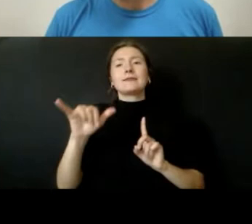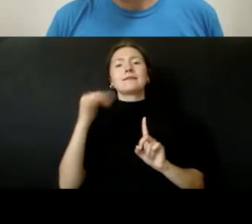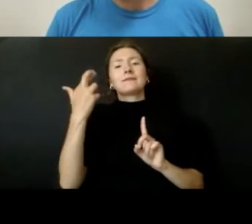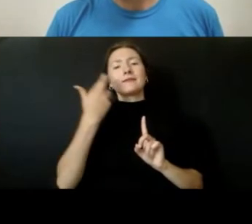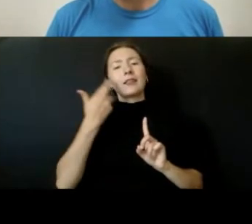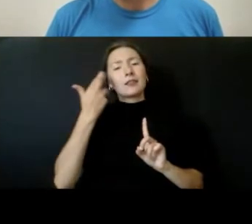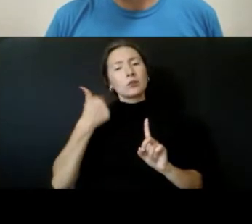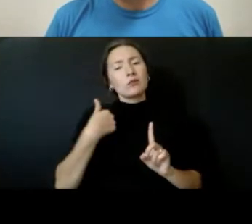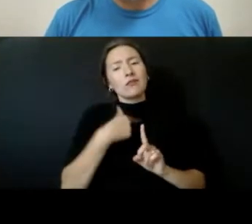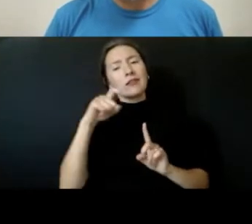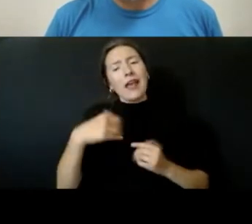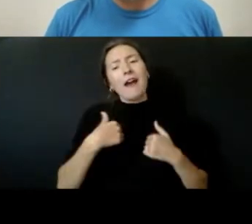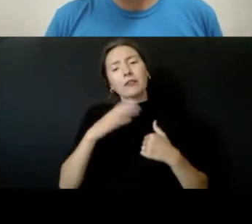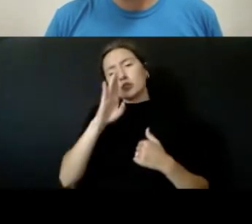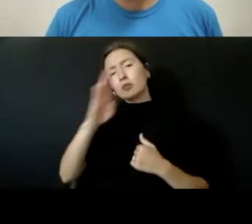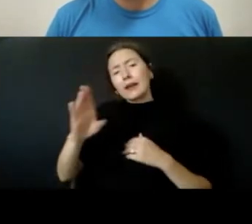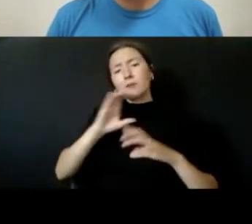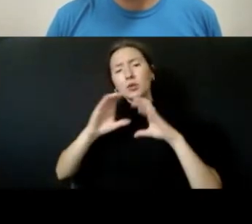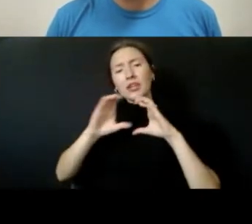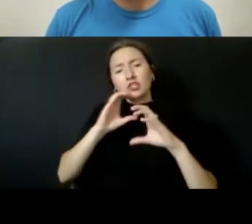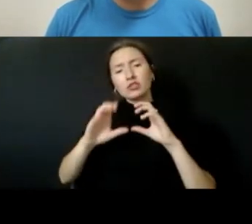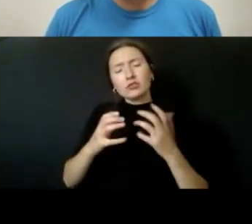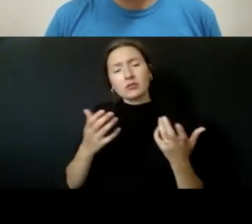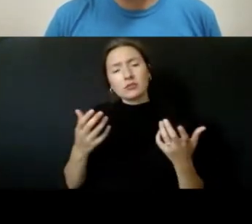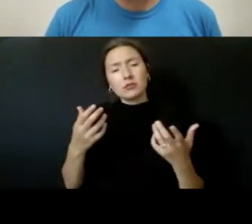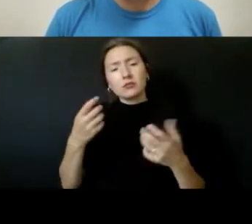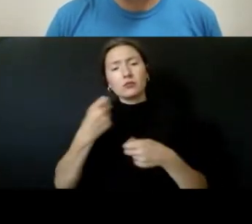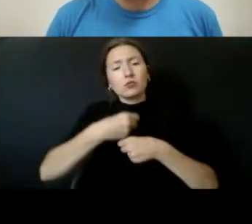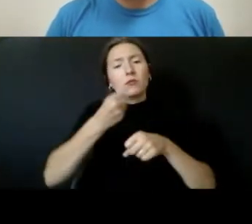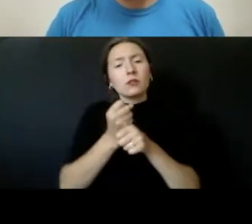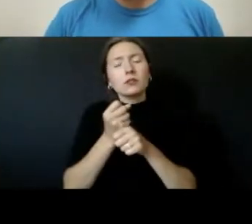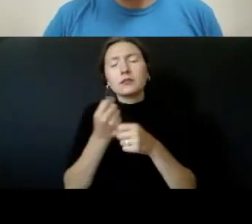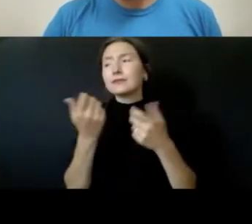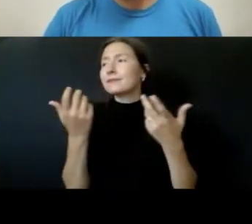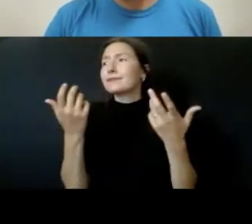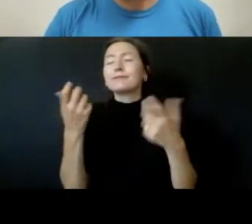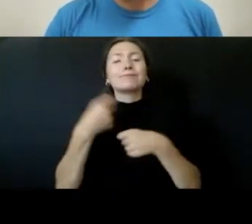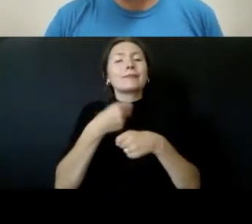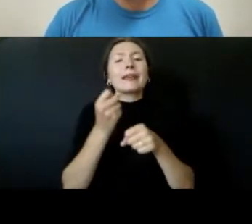a form on your website create a sharepoint form if you have to use sharepoint on your intranet